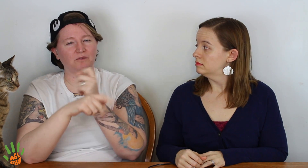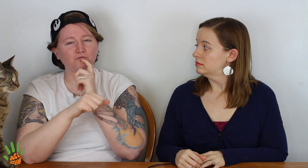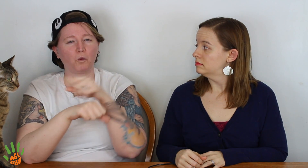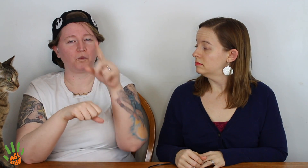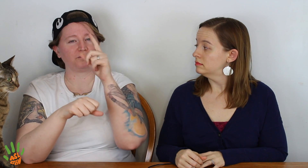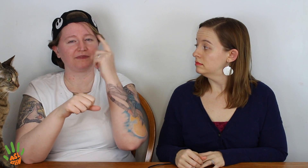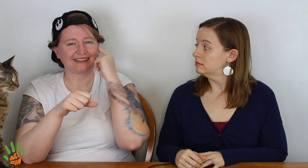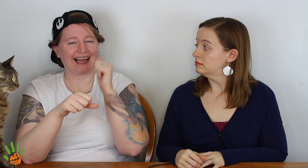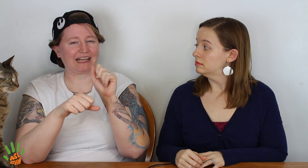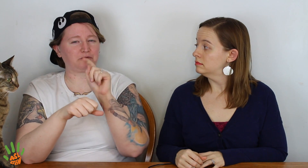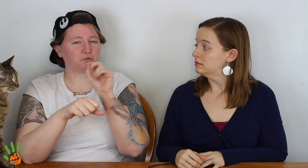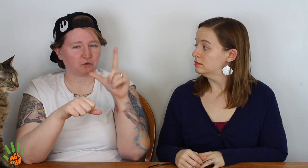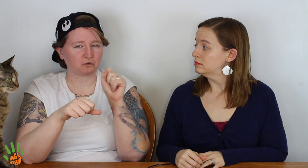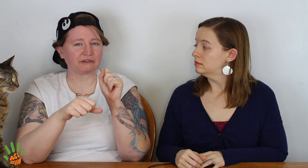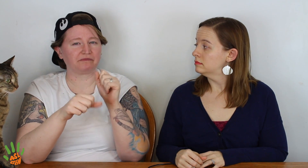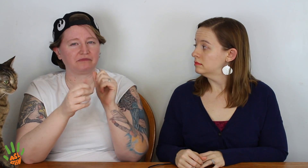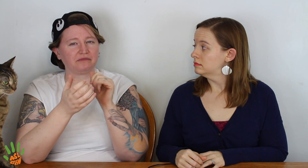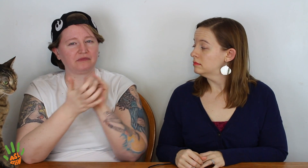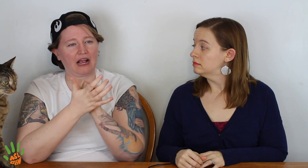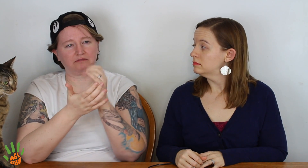So you have to be careful. Remember, use them as tools.